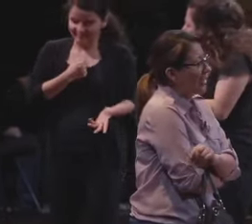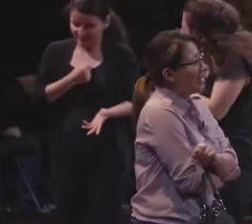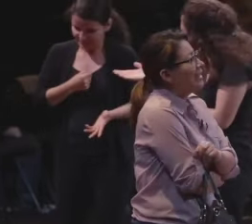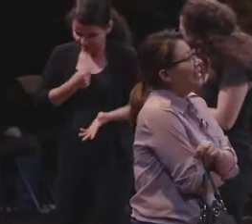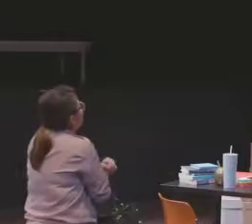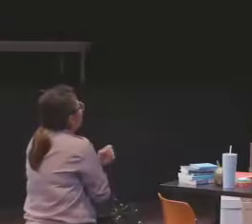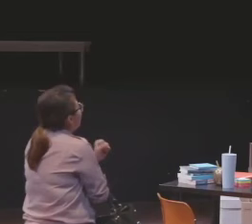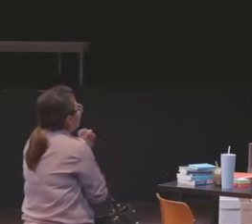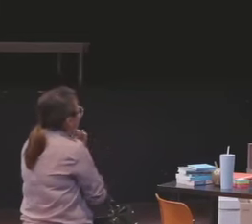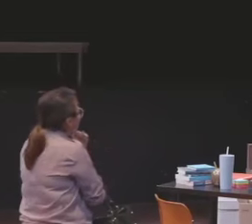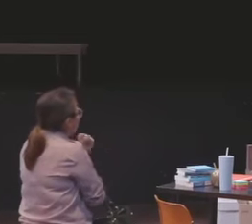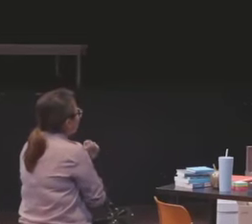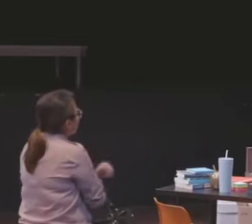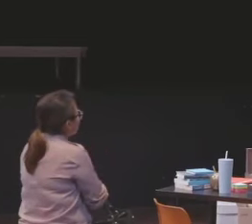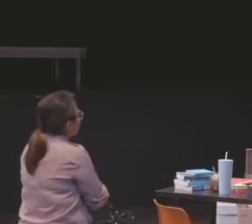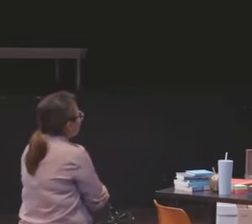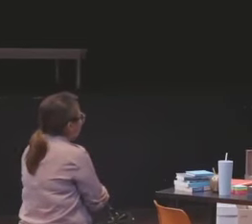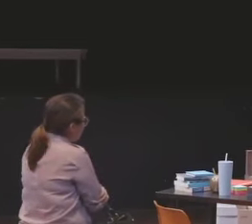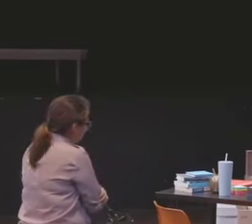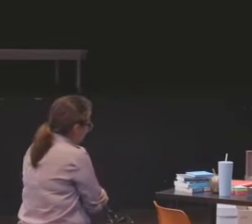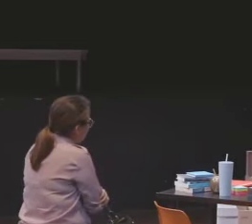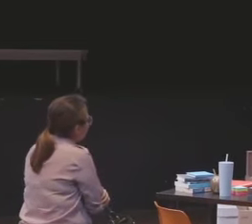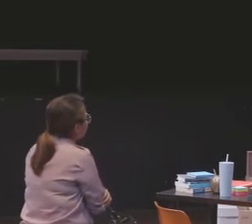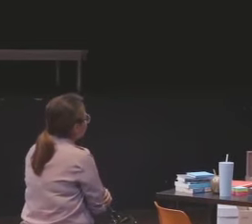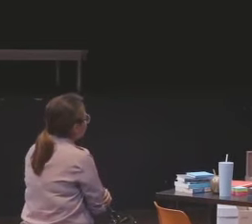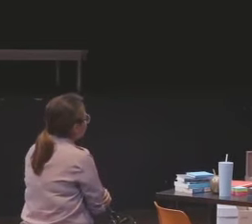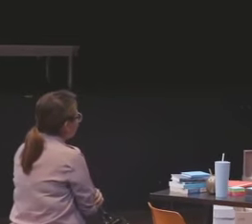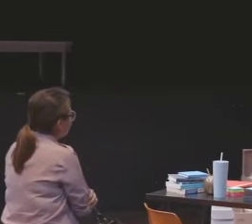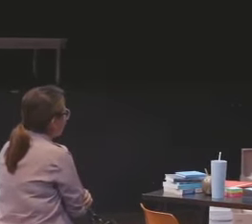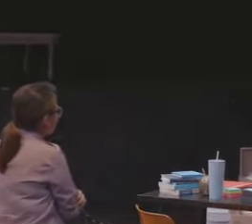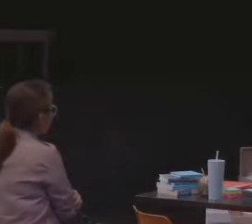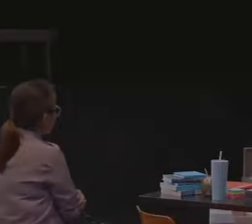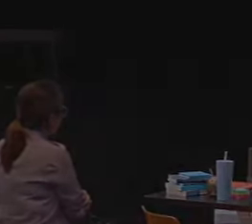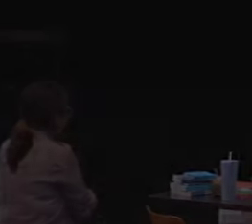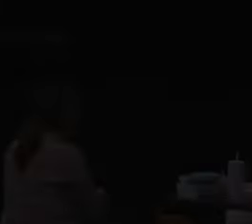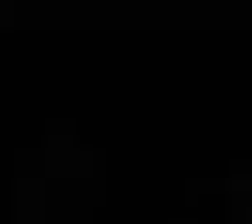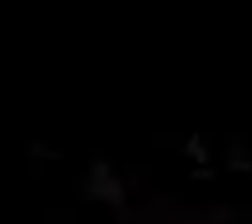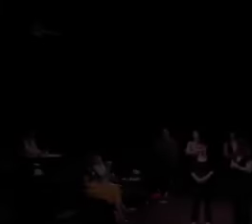which Belinda are you? 10th grade social studies. [stage manager] Hold please. [AD] Matt.